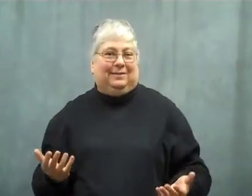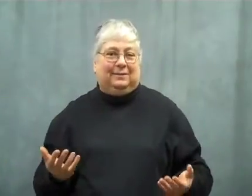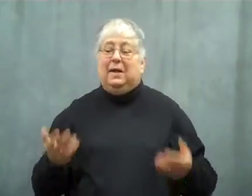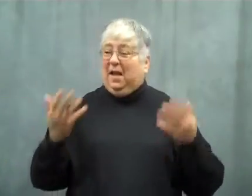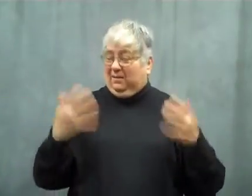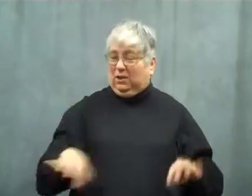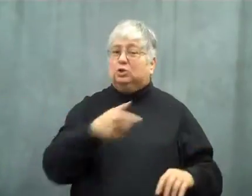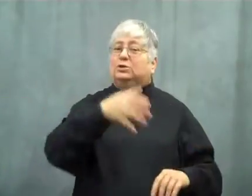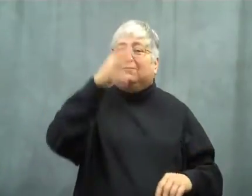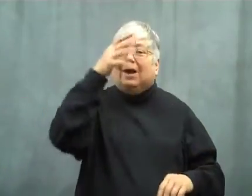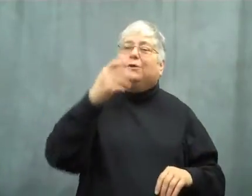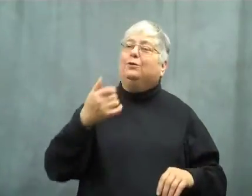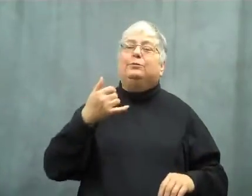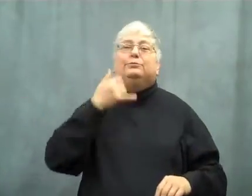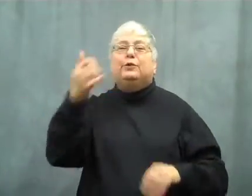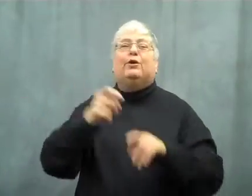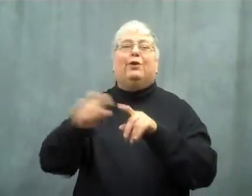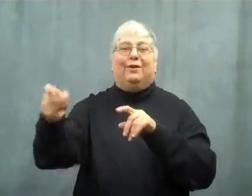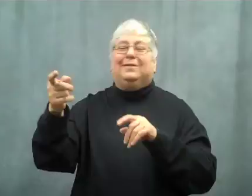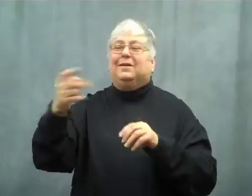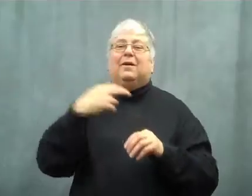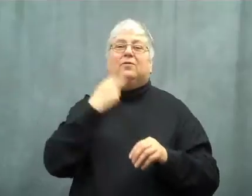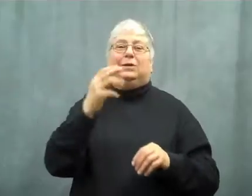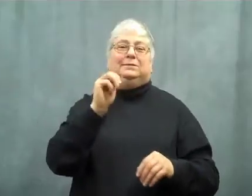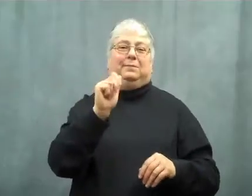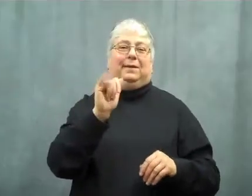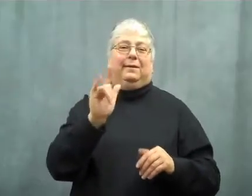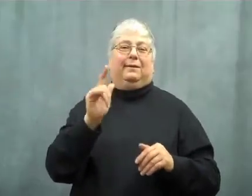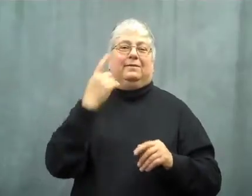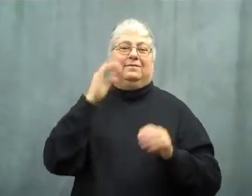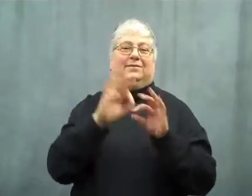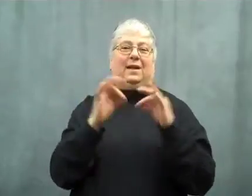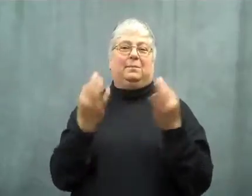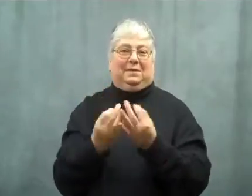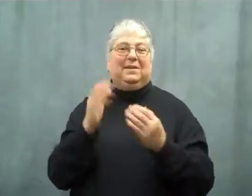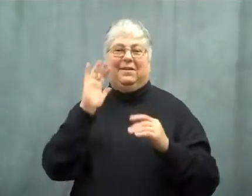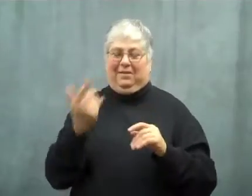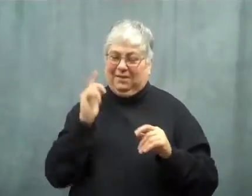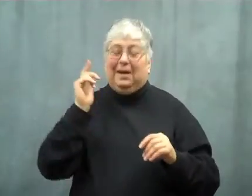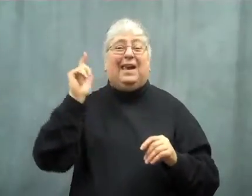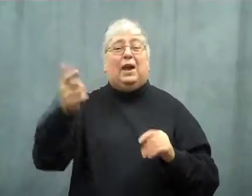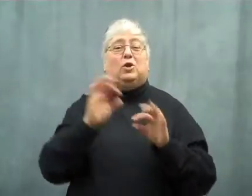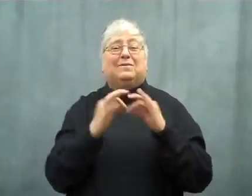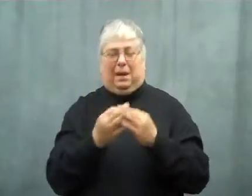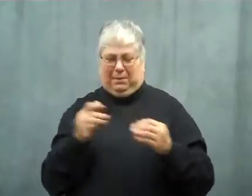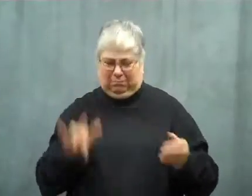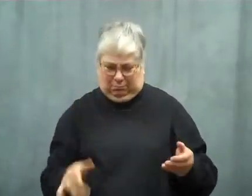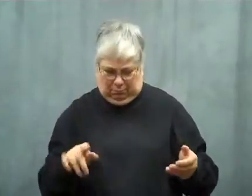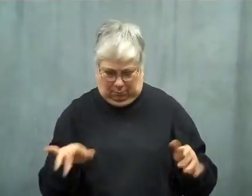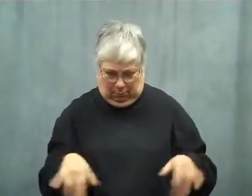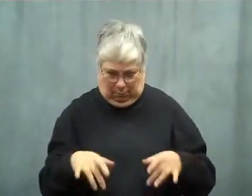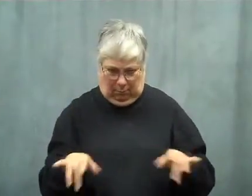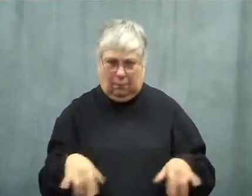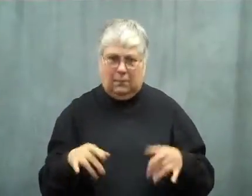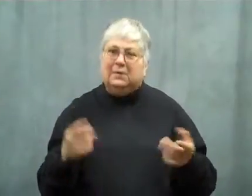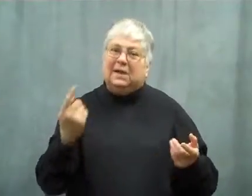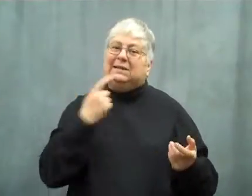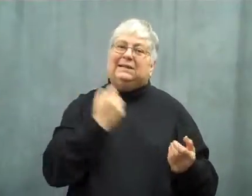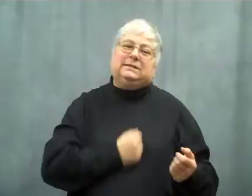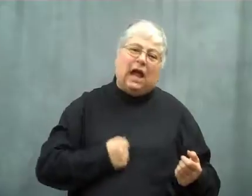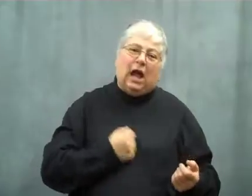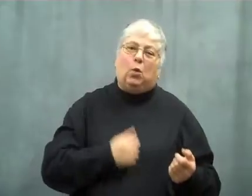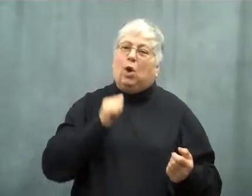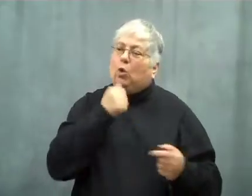The father had left a voicemail for his family.